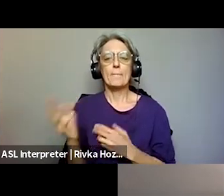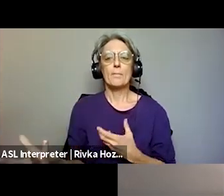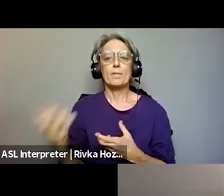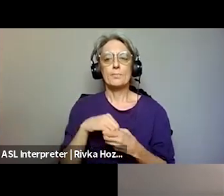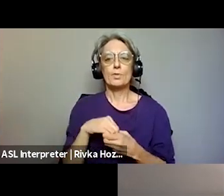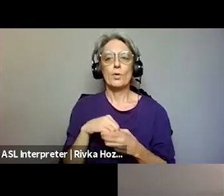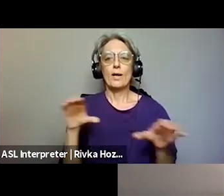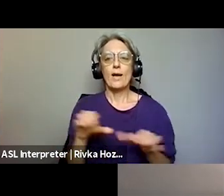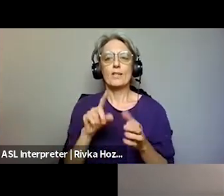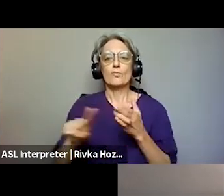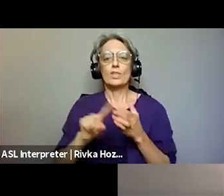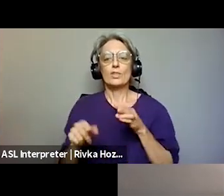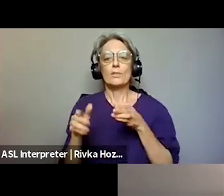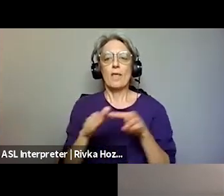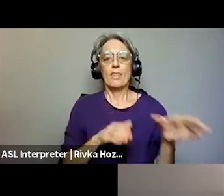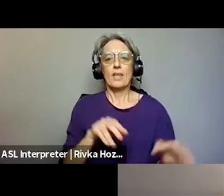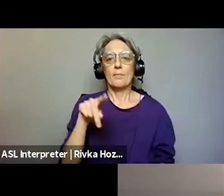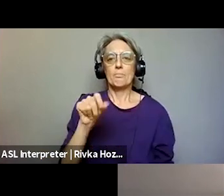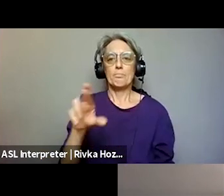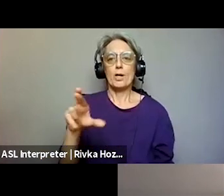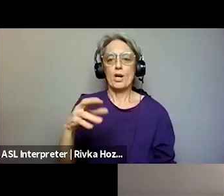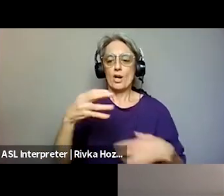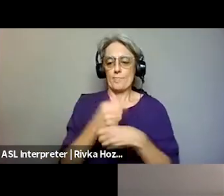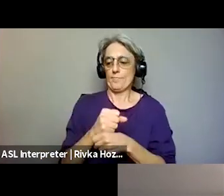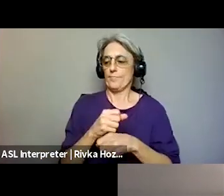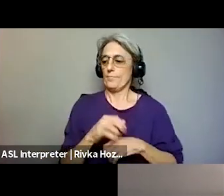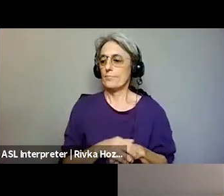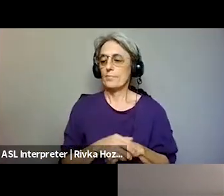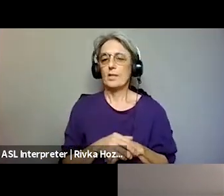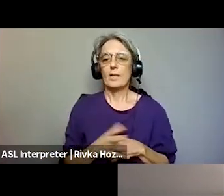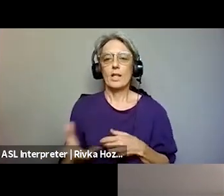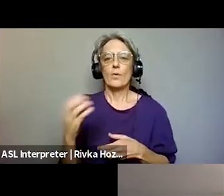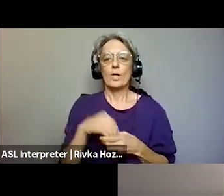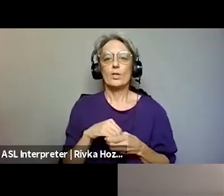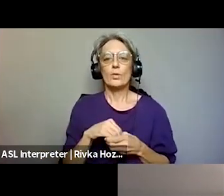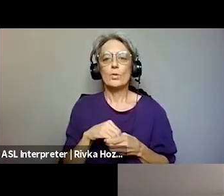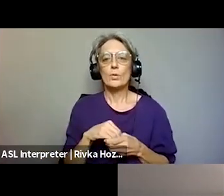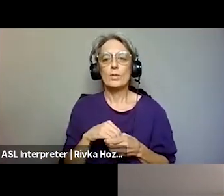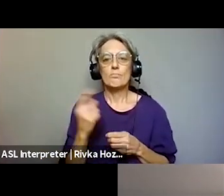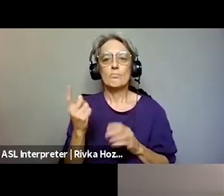methodologies that would include and sustain participation from people most impacted to